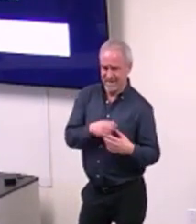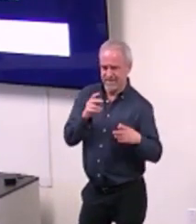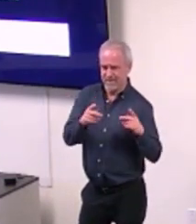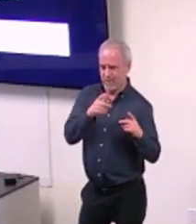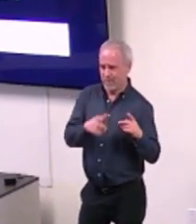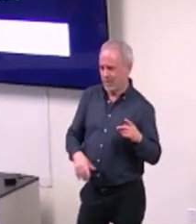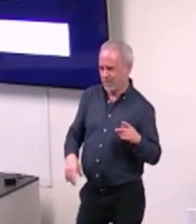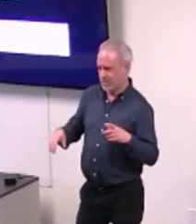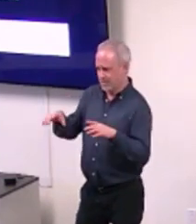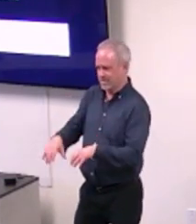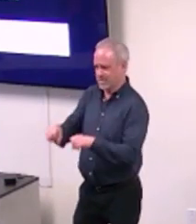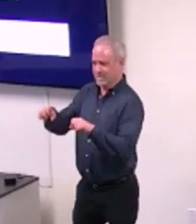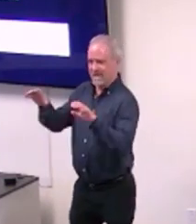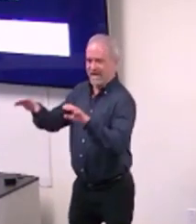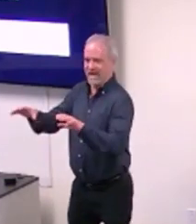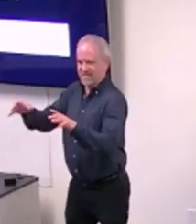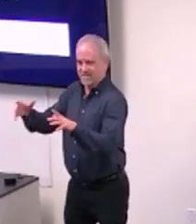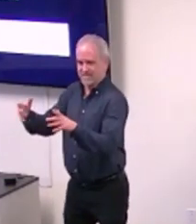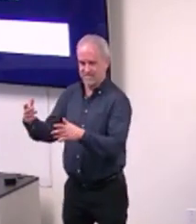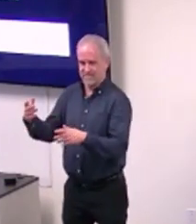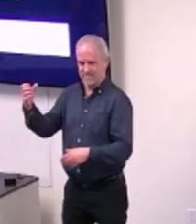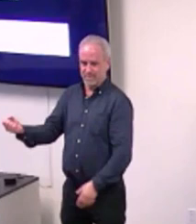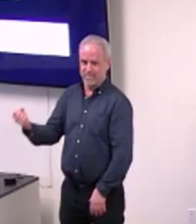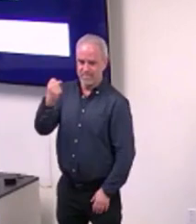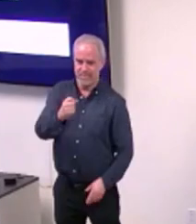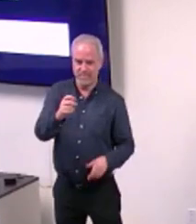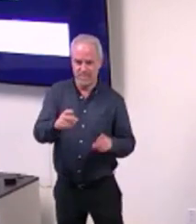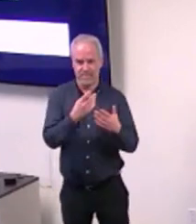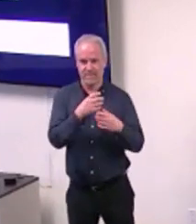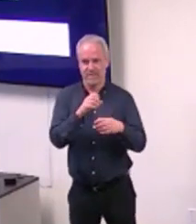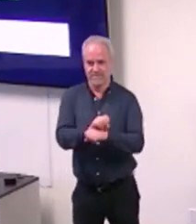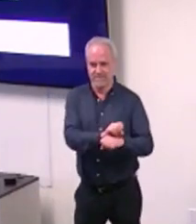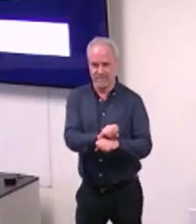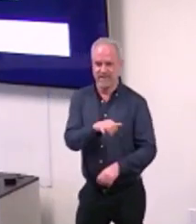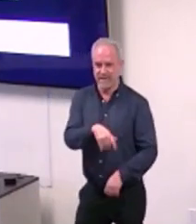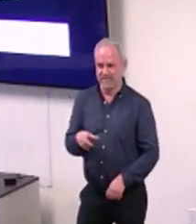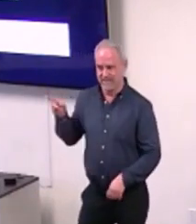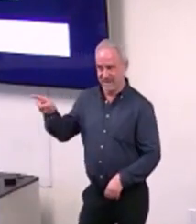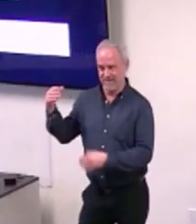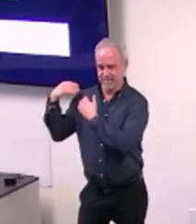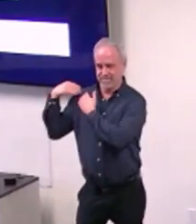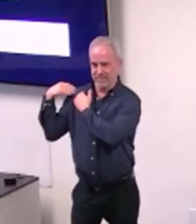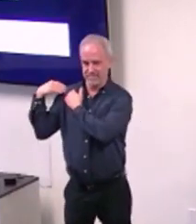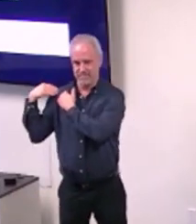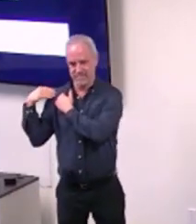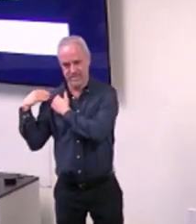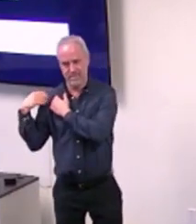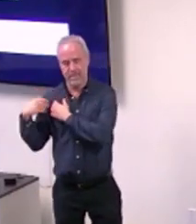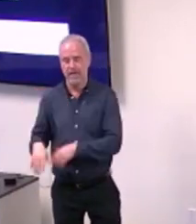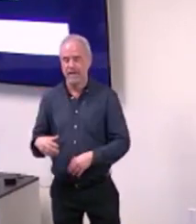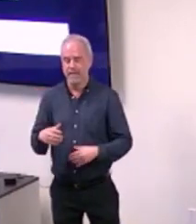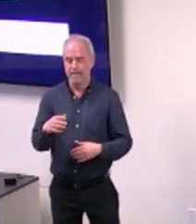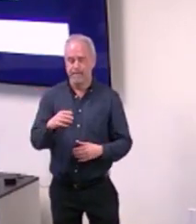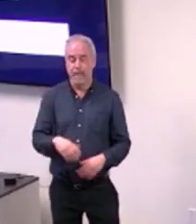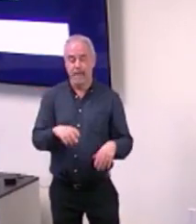So some of the black codes included restrictions on movement. Restrictions on marriage.